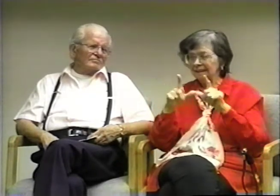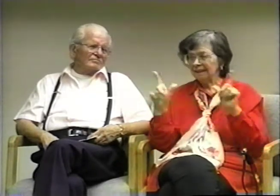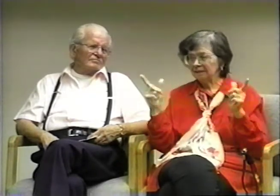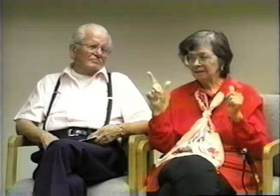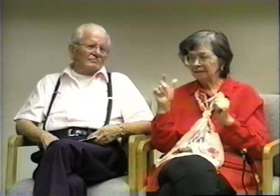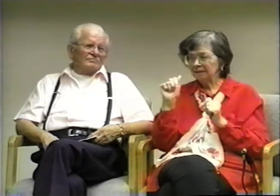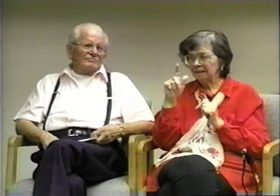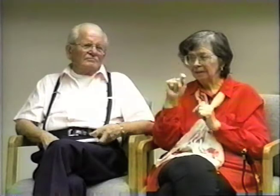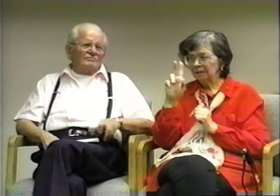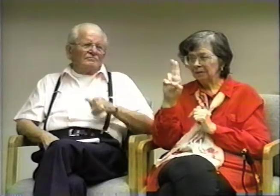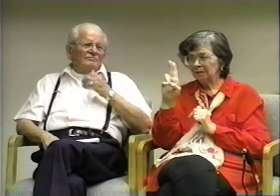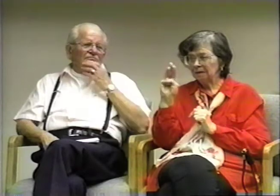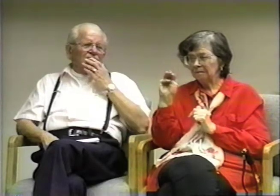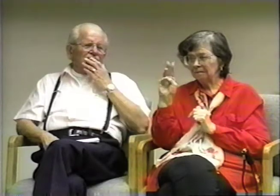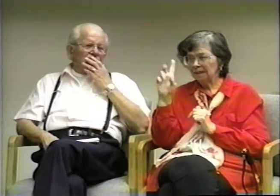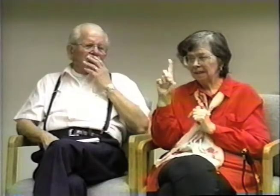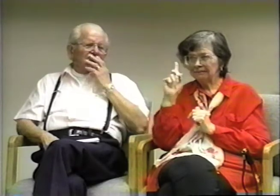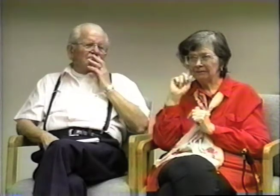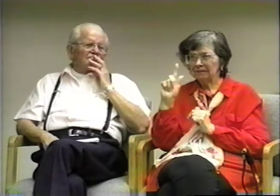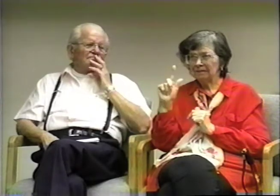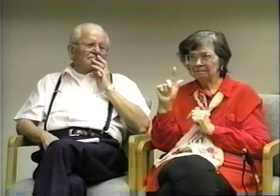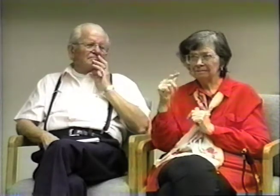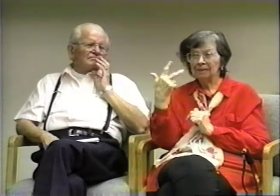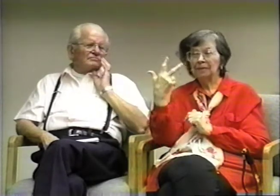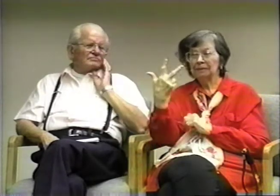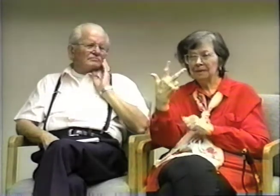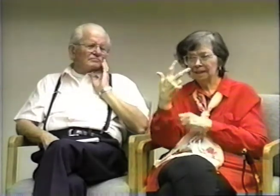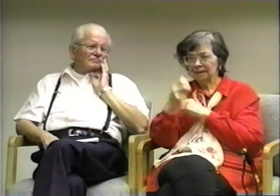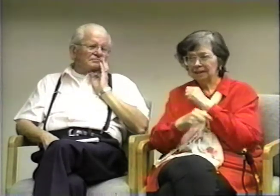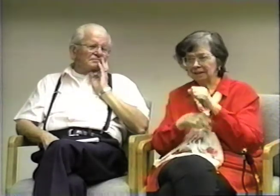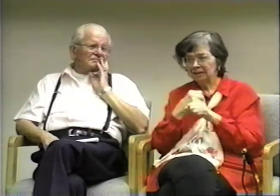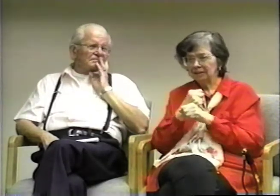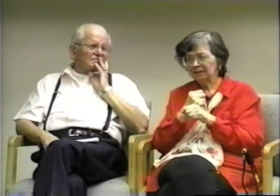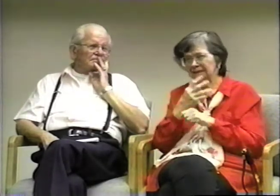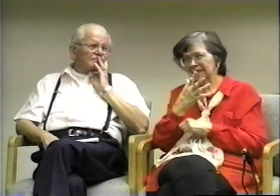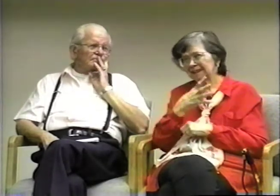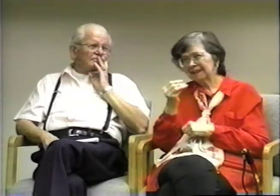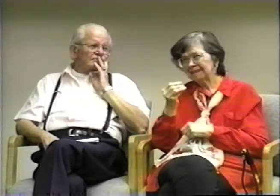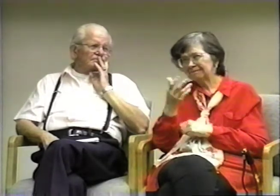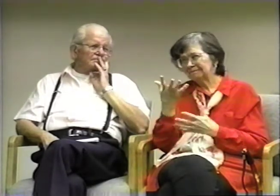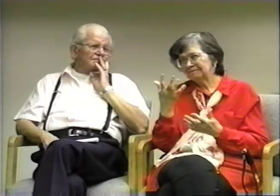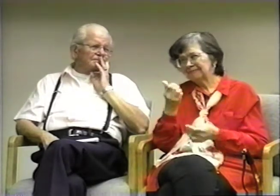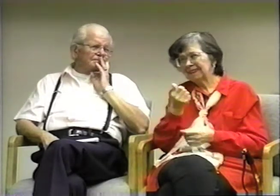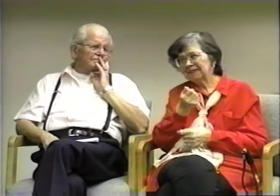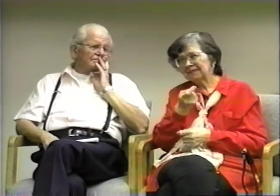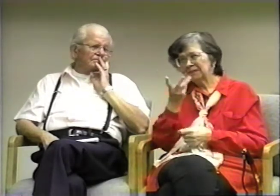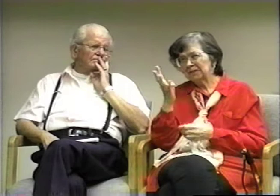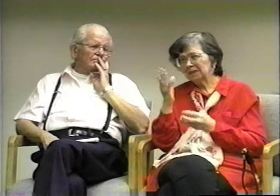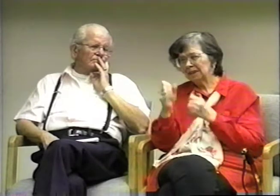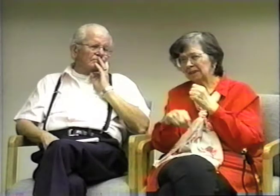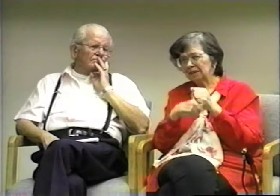at the University of Minnesota Duluth for three years